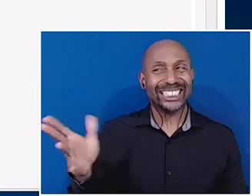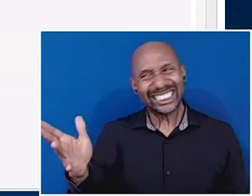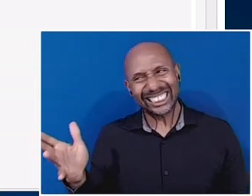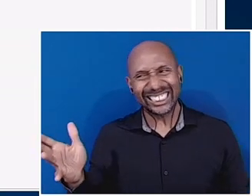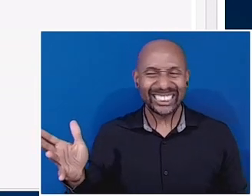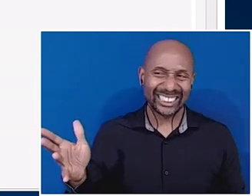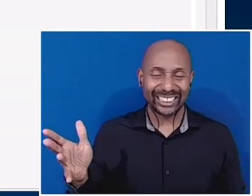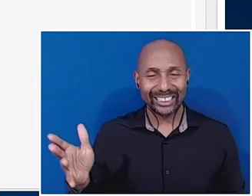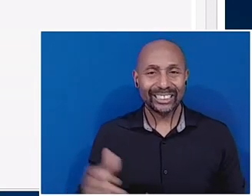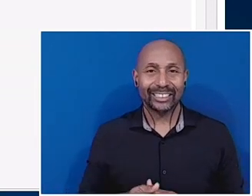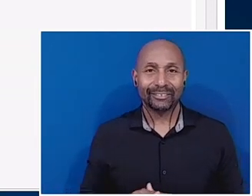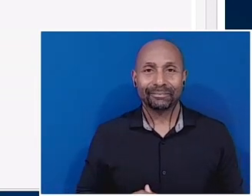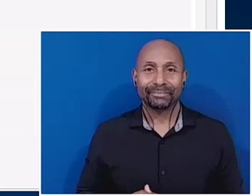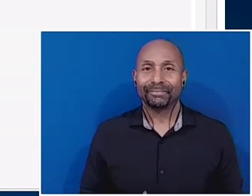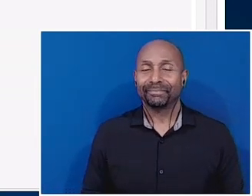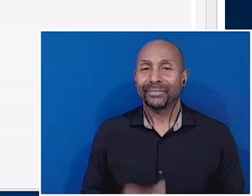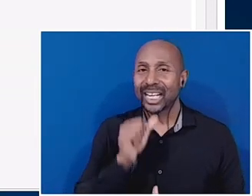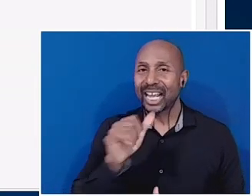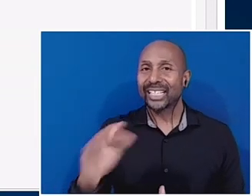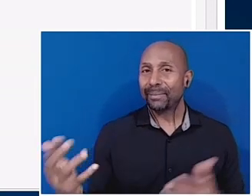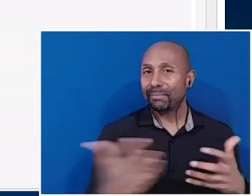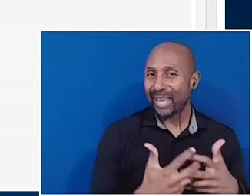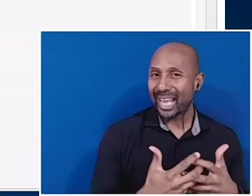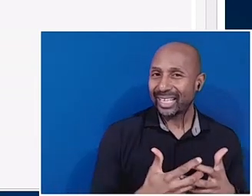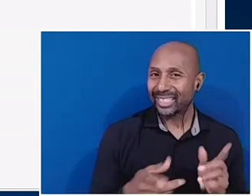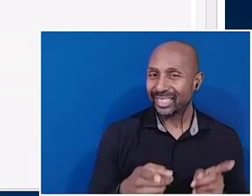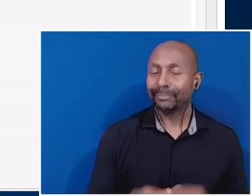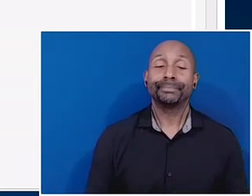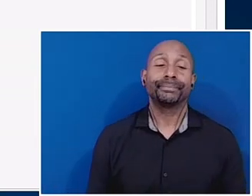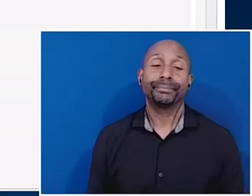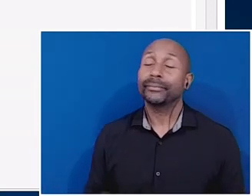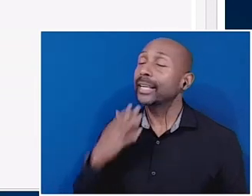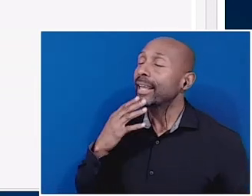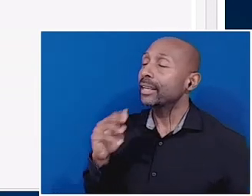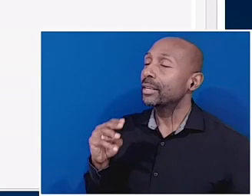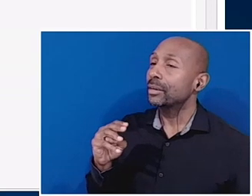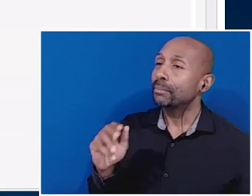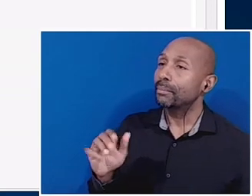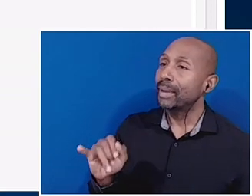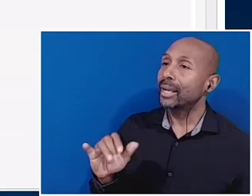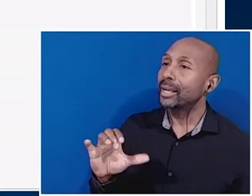Thank you, Michael, appreciate it. So let's move on to section (d), closed